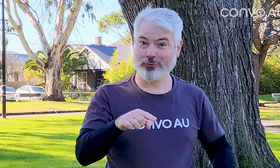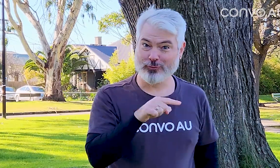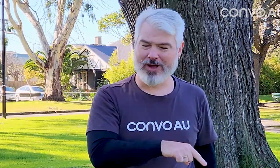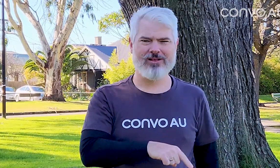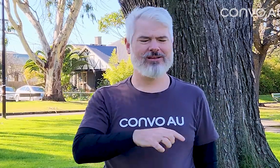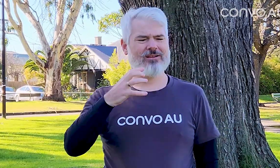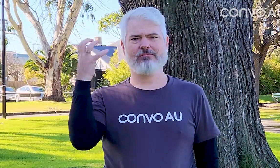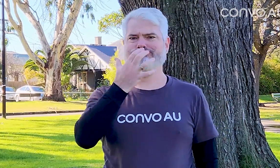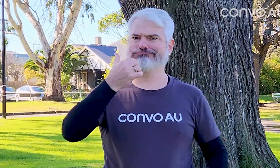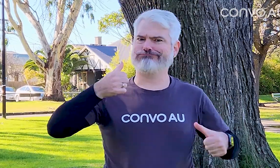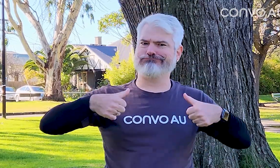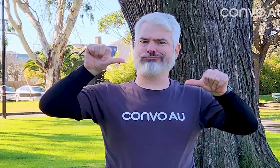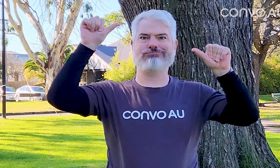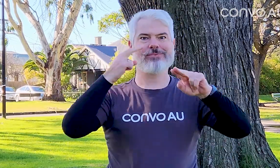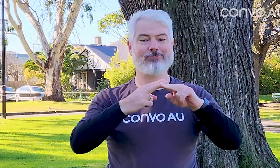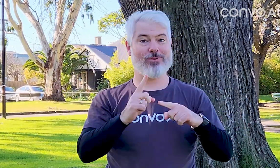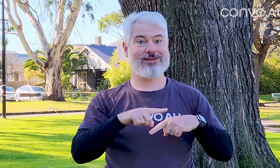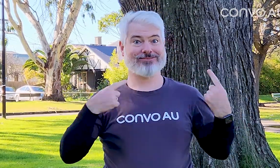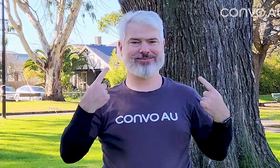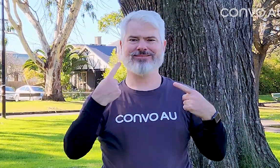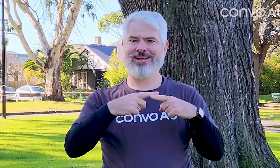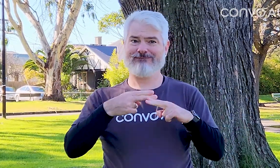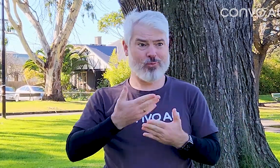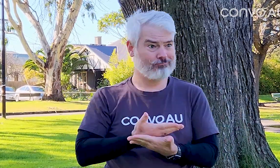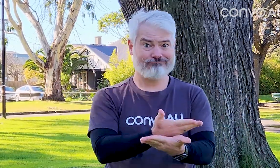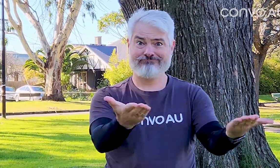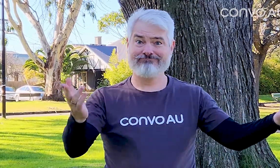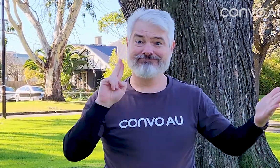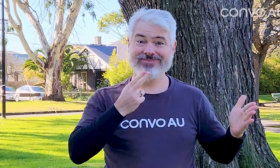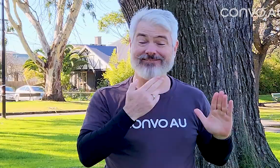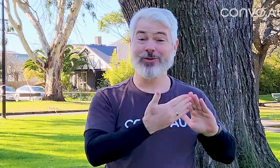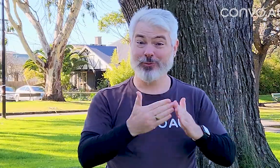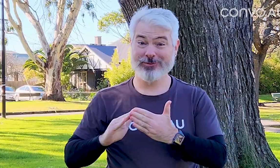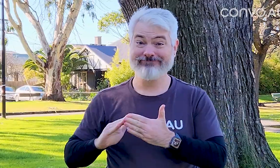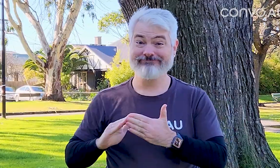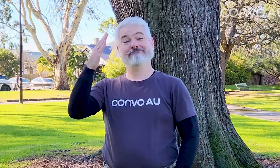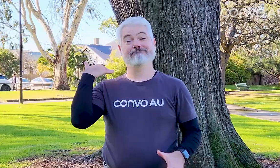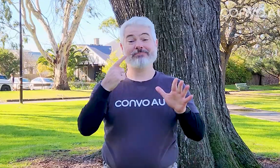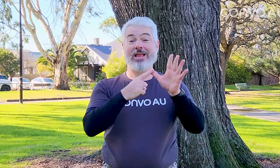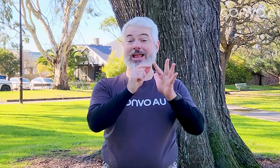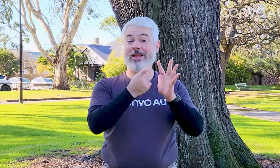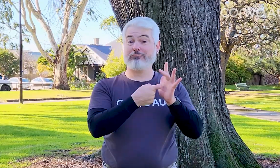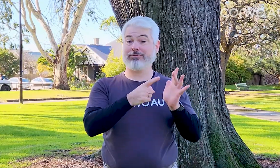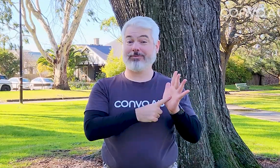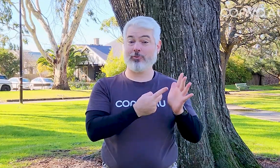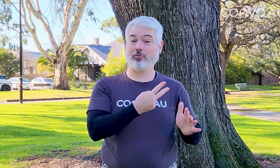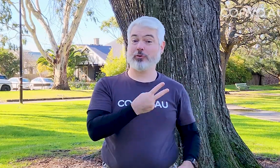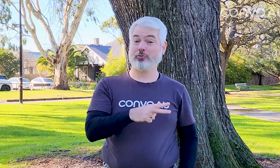a significant milestone for both our team and the Deaf community! Back in April 2021,